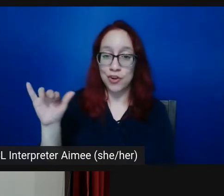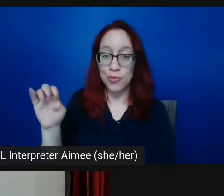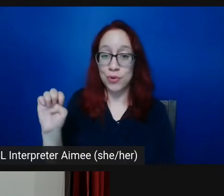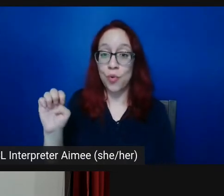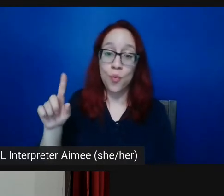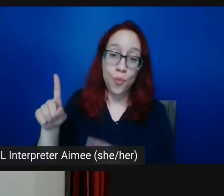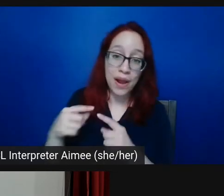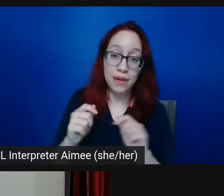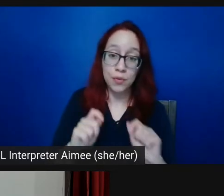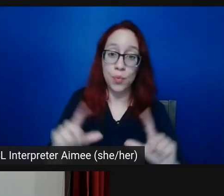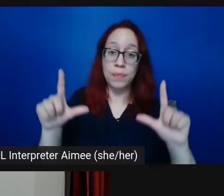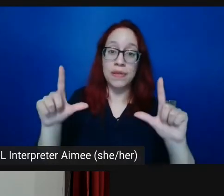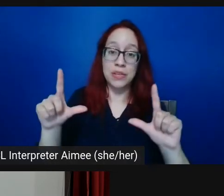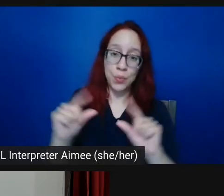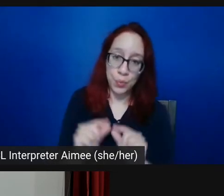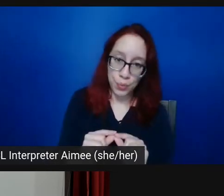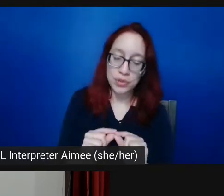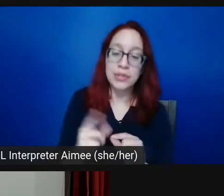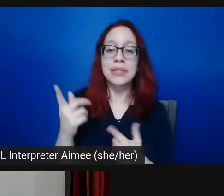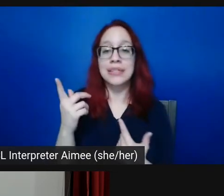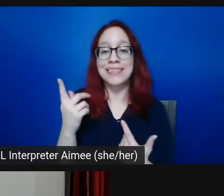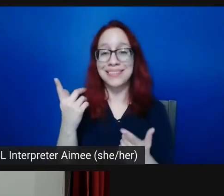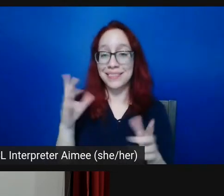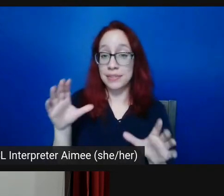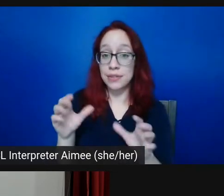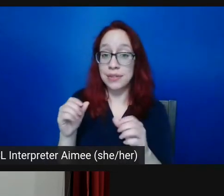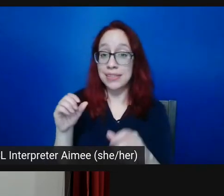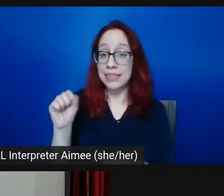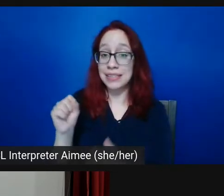Now that's something that's done in scripting so you'd have to get